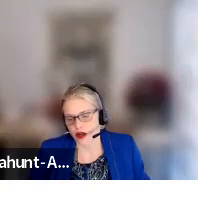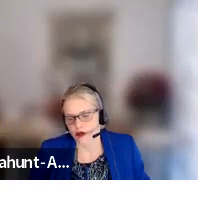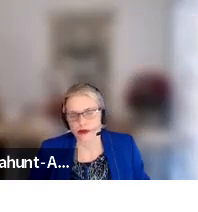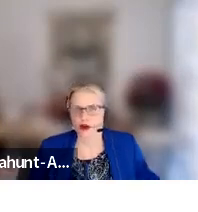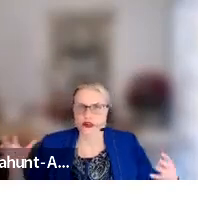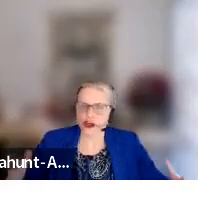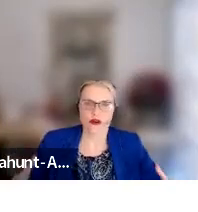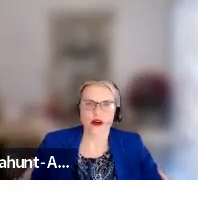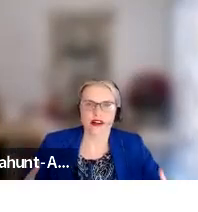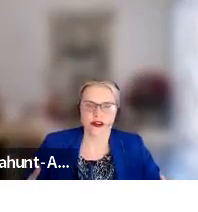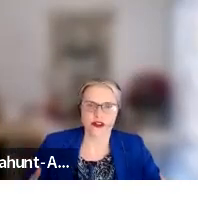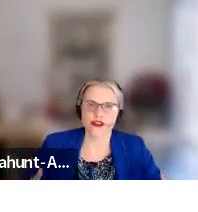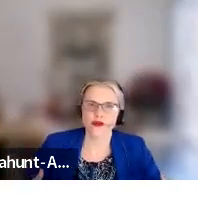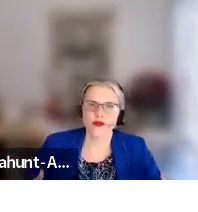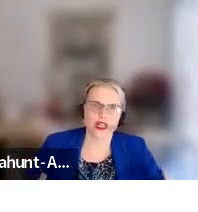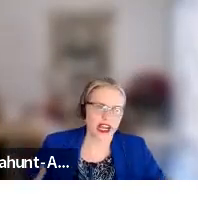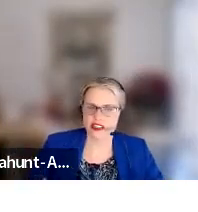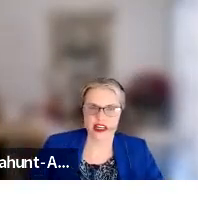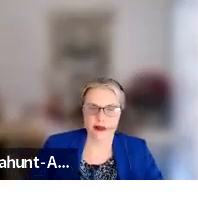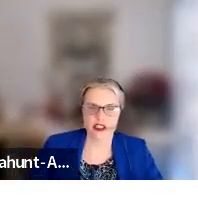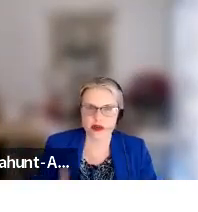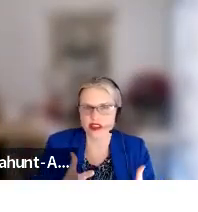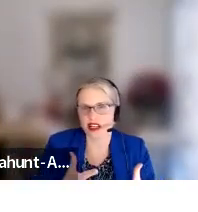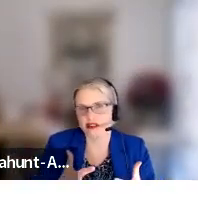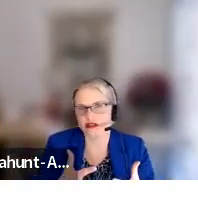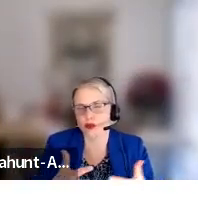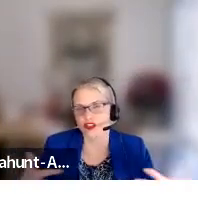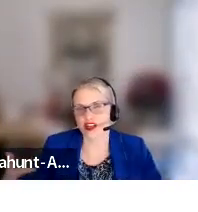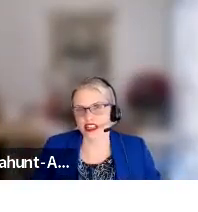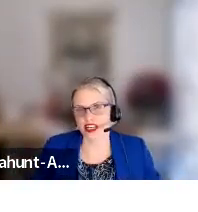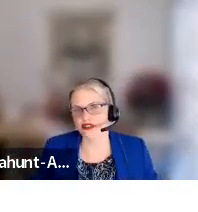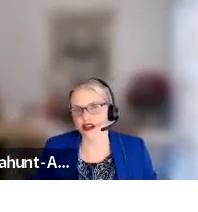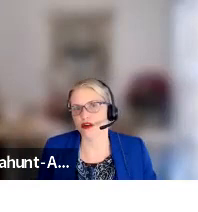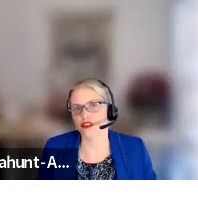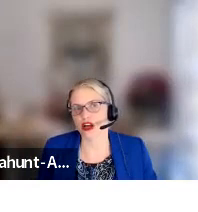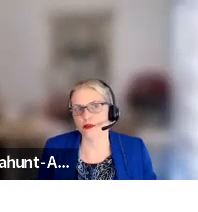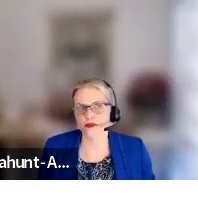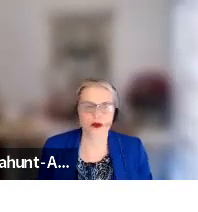How people are there, right at first, when an accident happens but then supports kind of tend to fade over time.